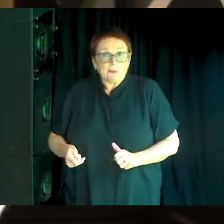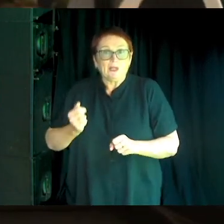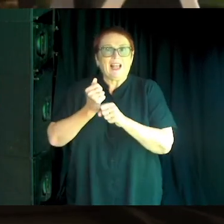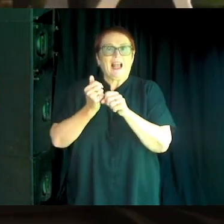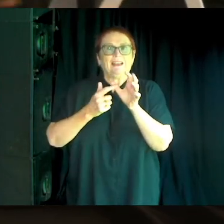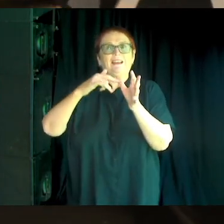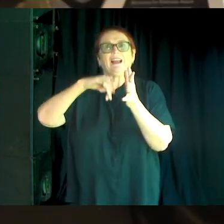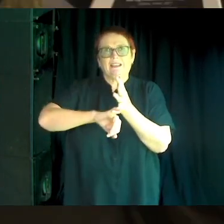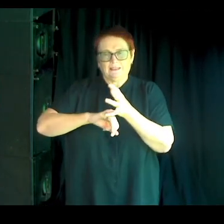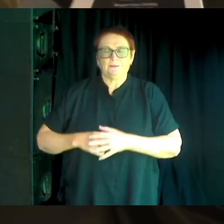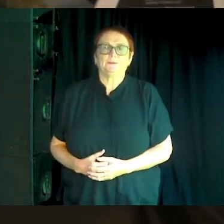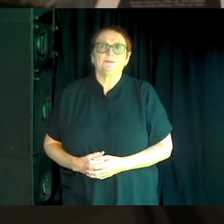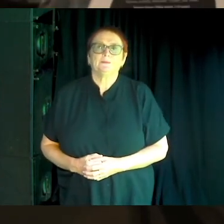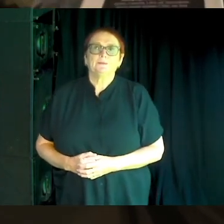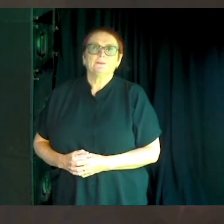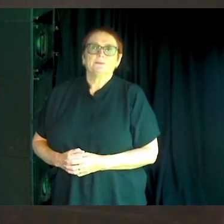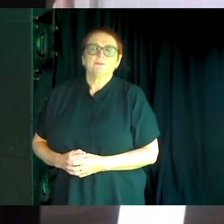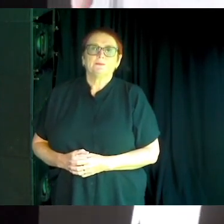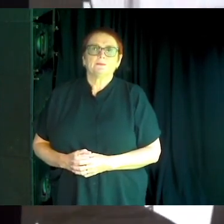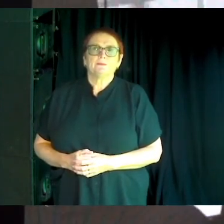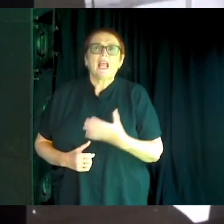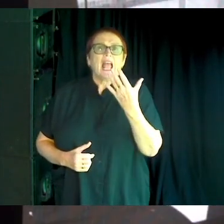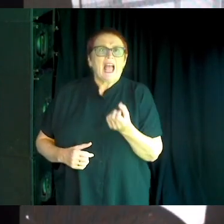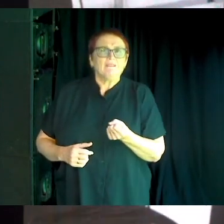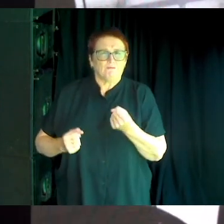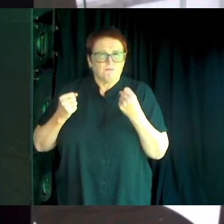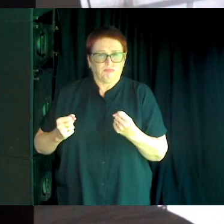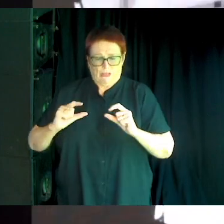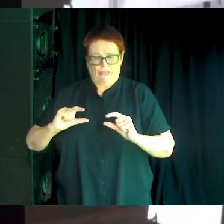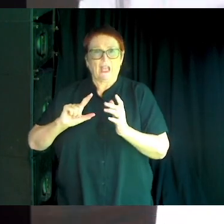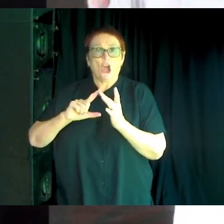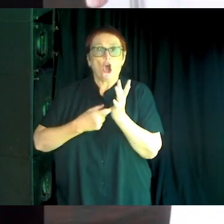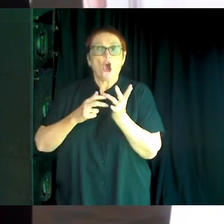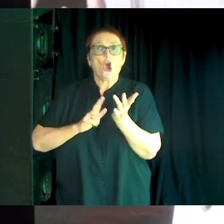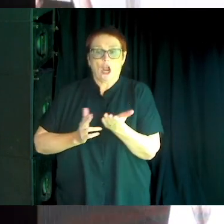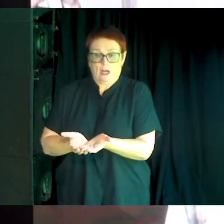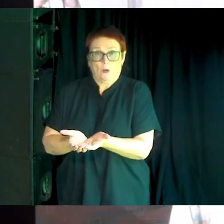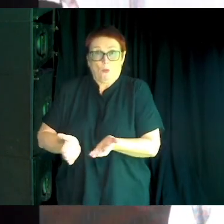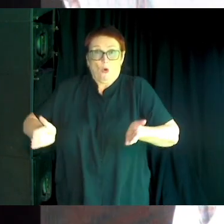right and because this is the cast iron so you need to obviously so how do you how do you know